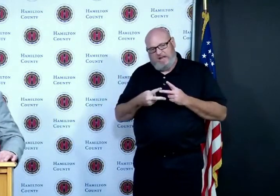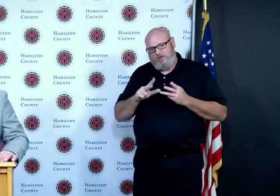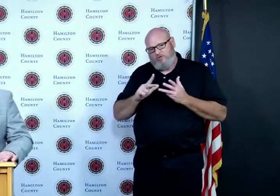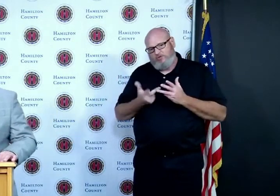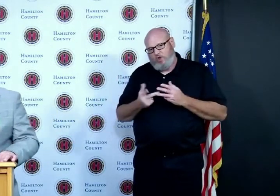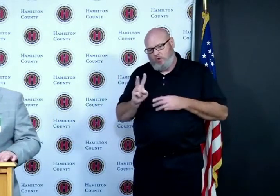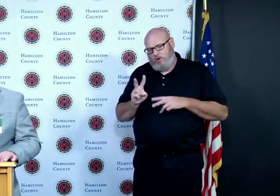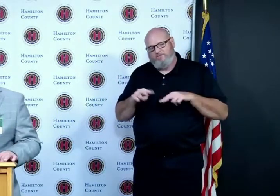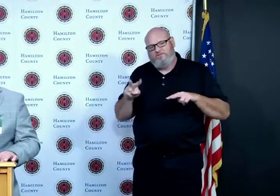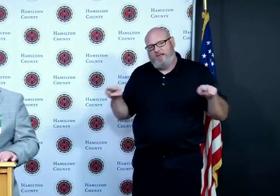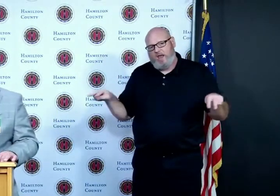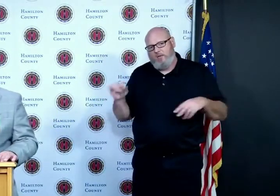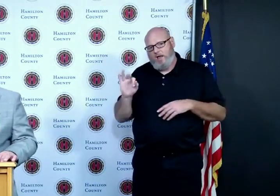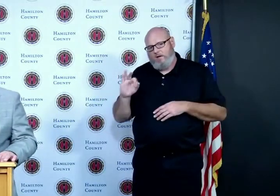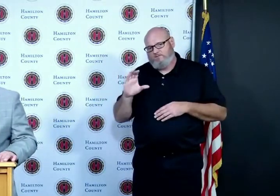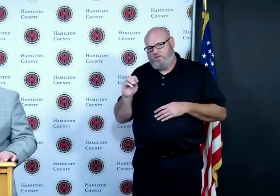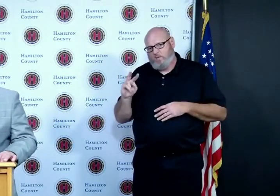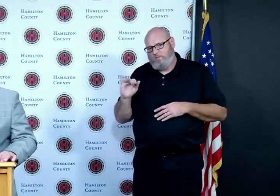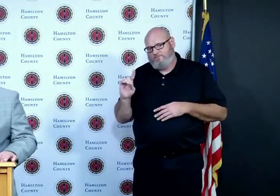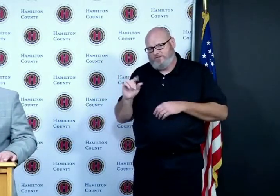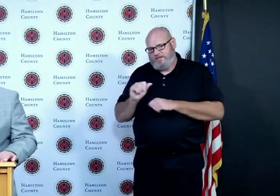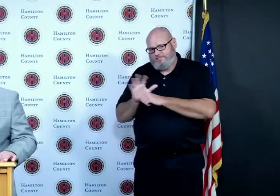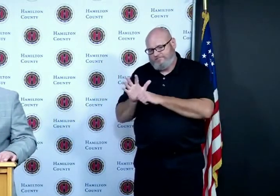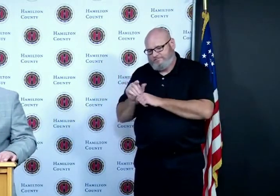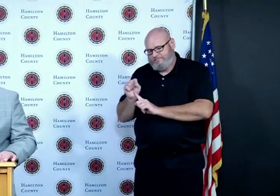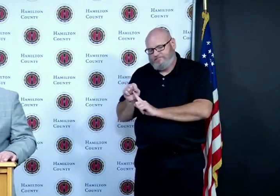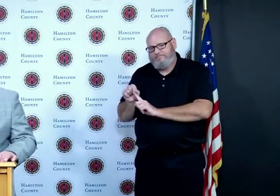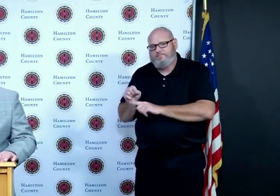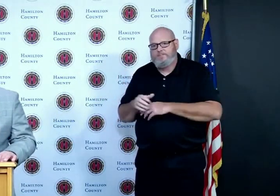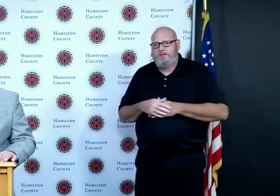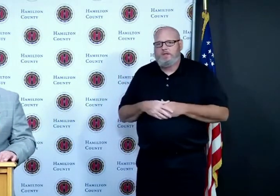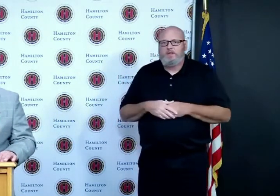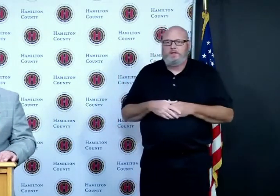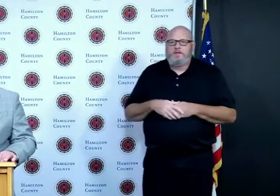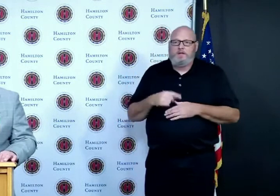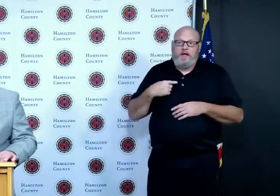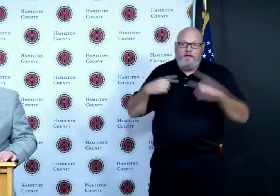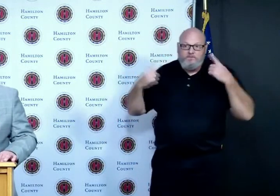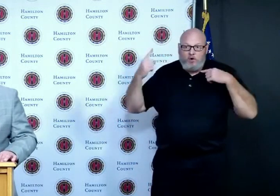our Medical Director for Hamilton County Public Health Fr Feagins say it's not a matter of if we